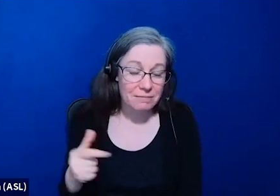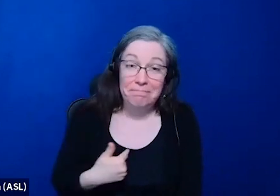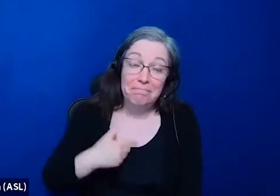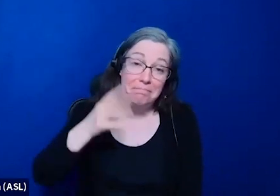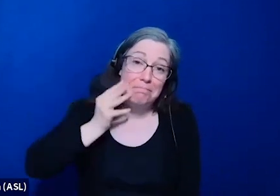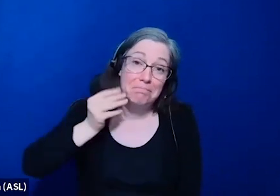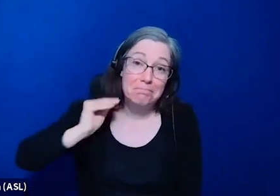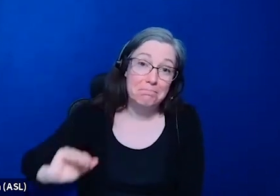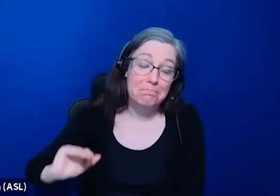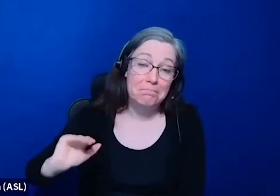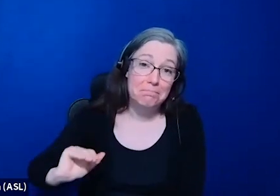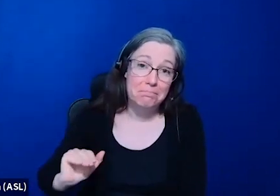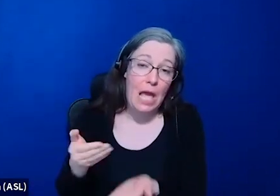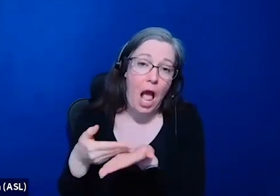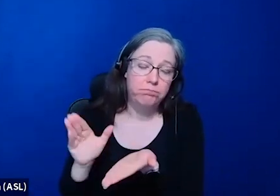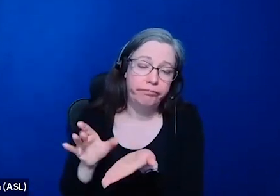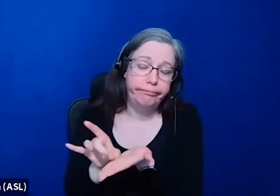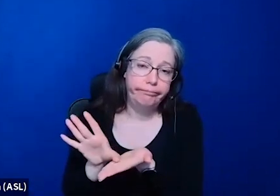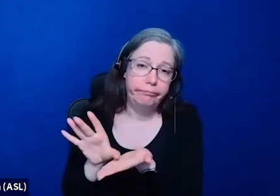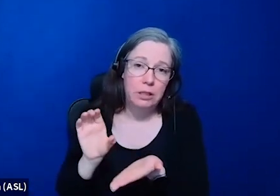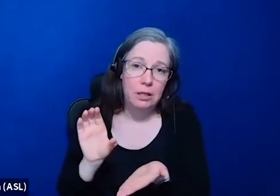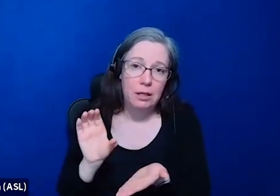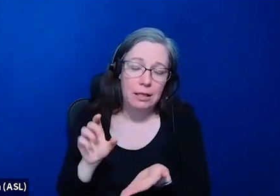because people didn't know that the Paralympic existed,